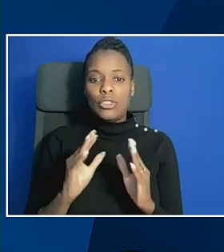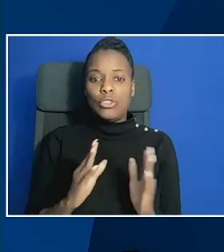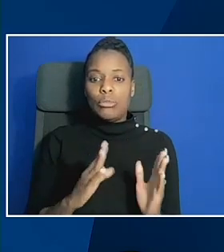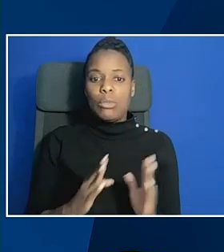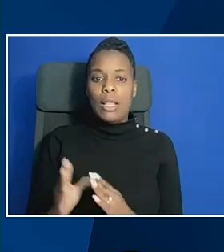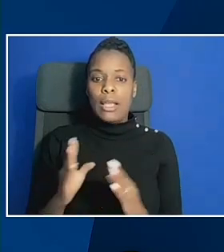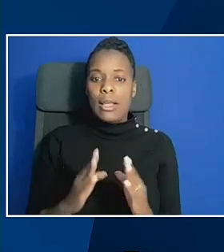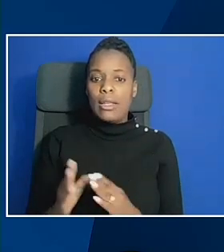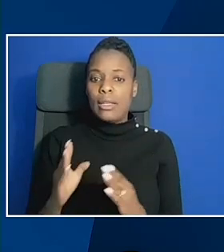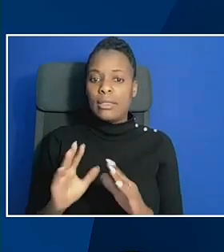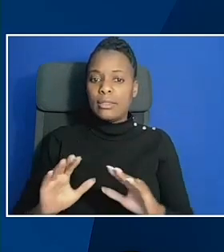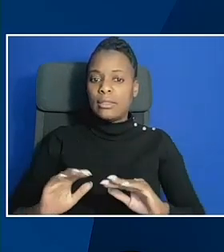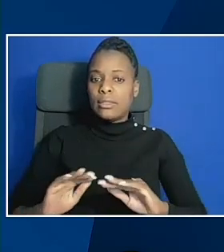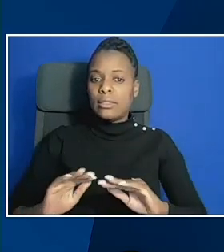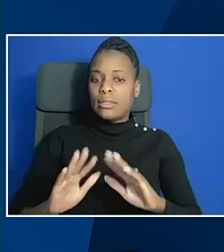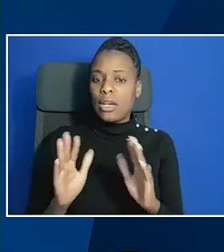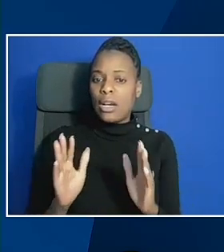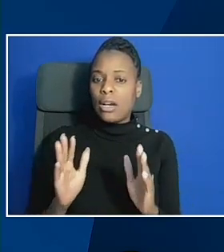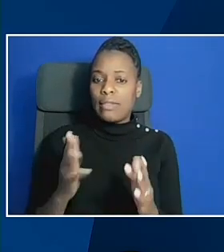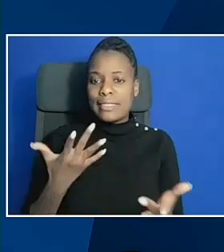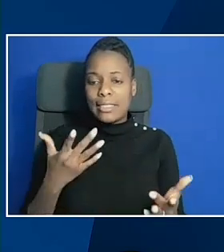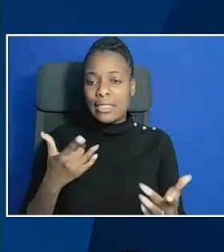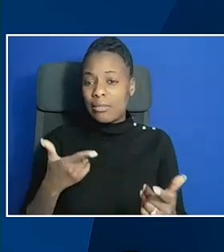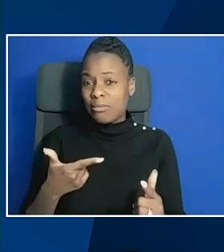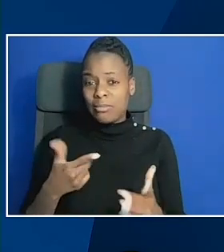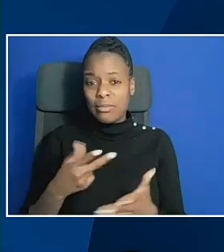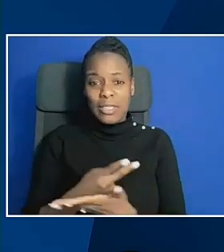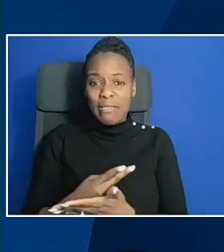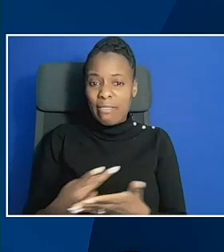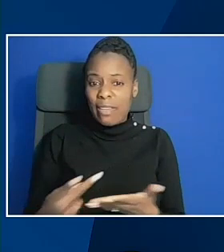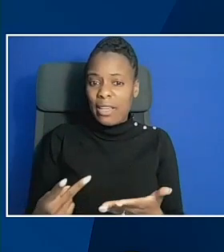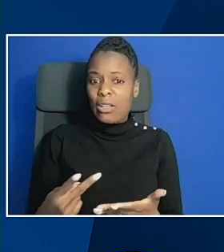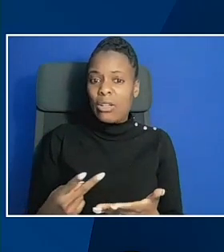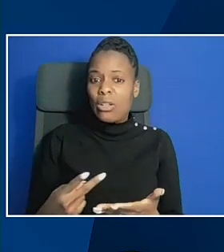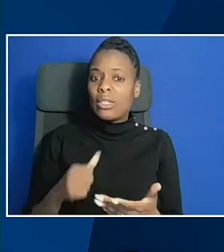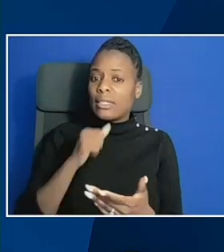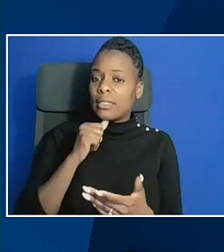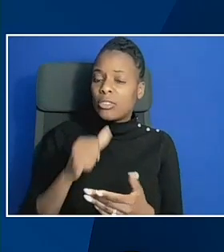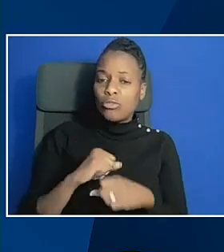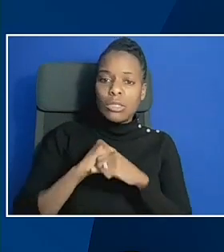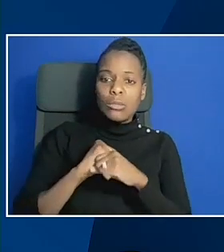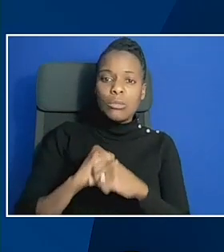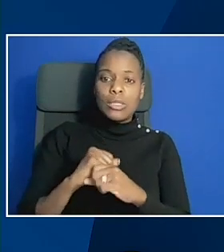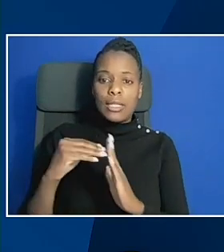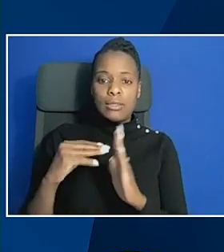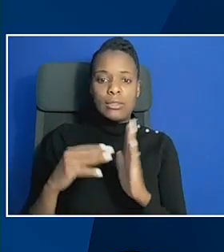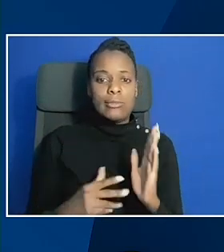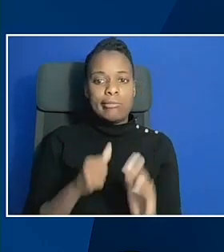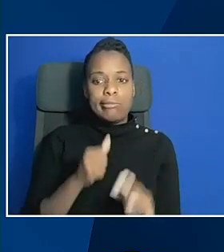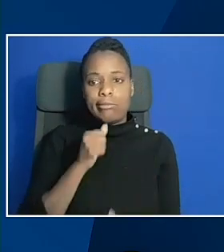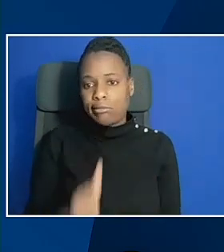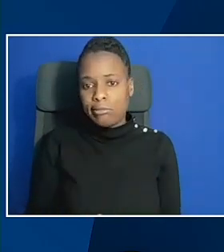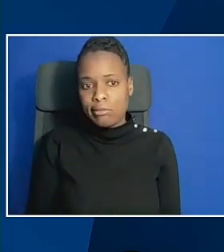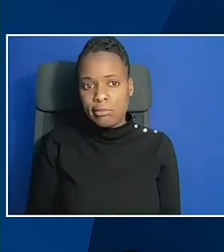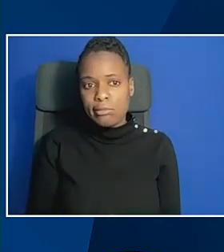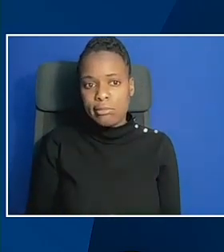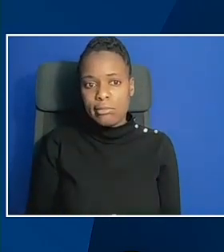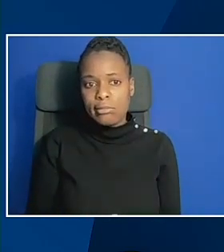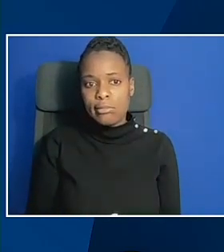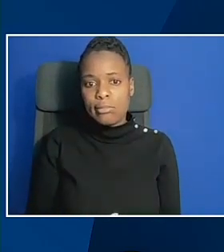schools rather than protecting students. So, again, more specific examples of how